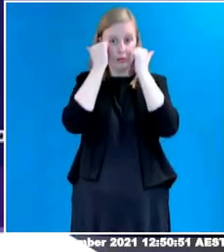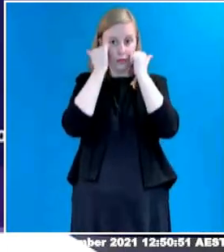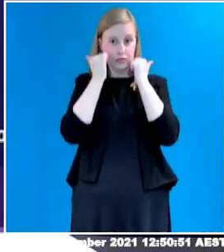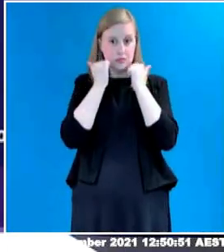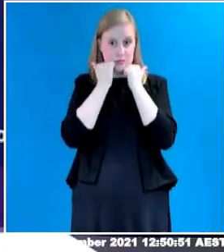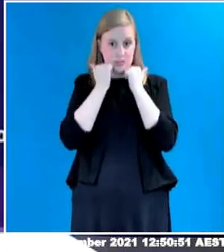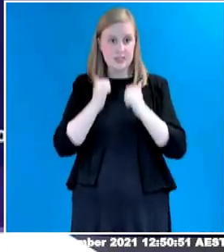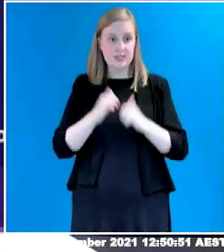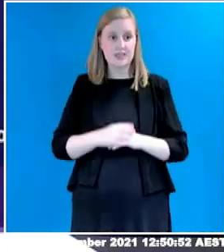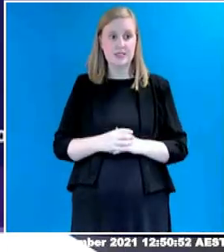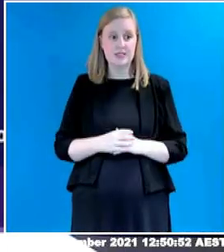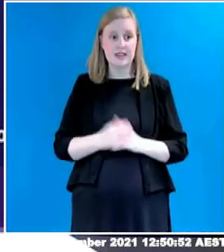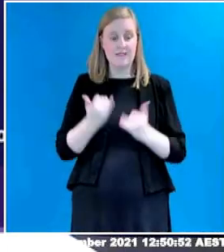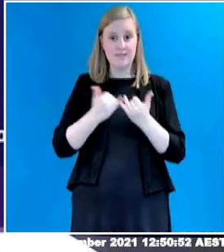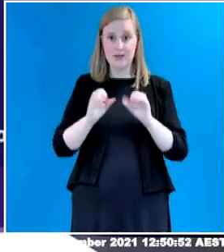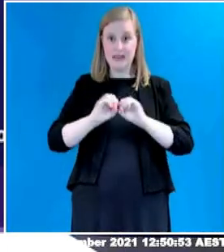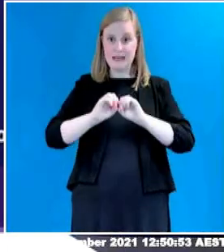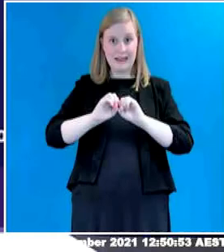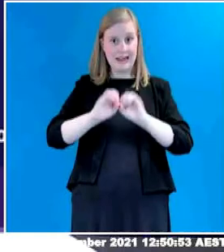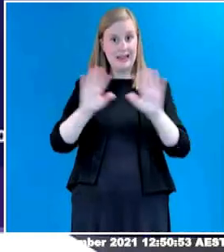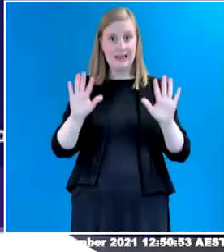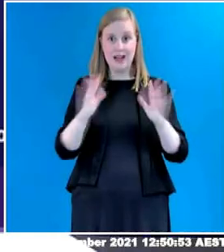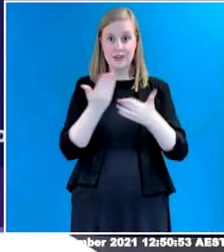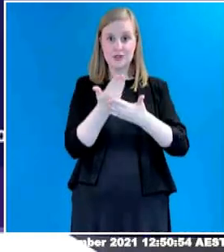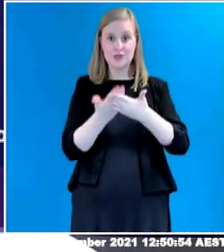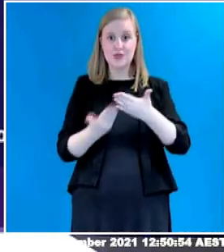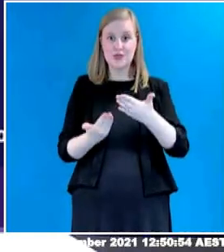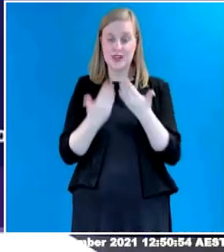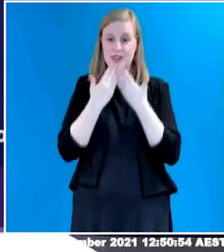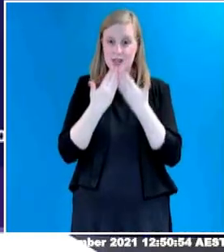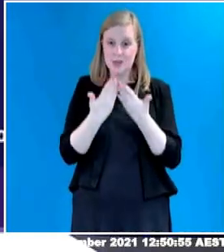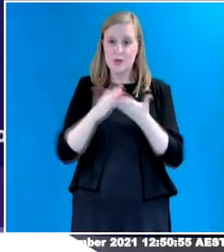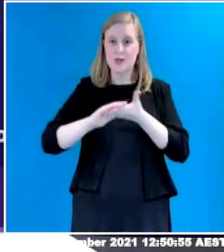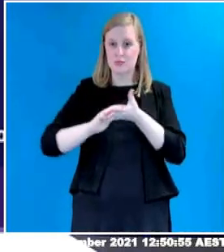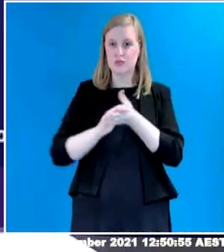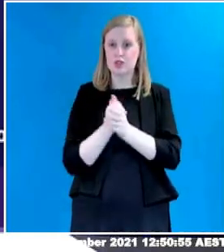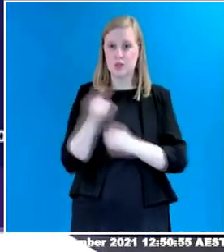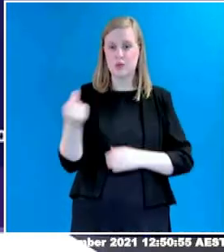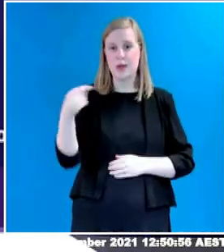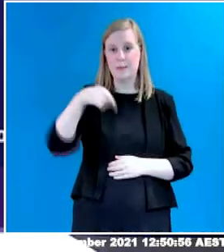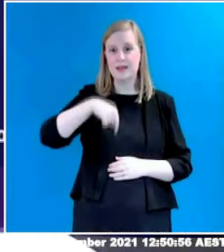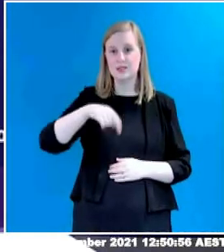and persuasively. We are very grateful to you for coming to the Royal Commission, thank you. Thank you.